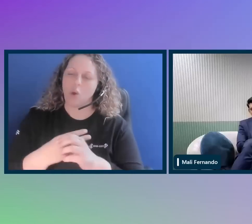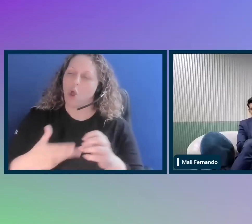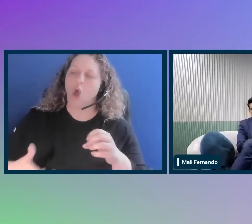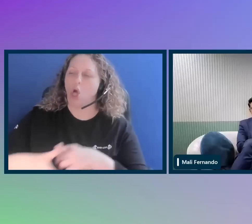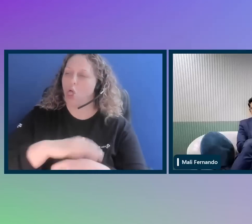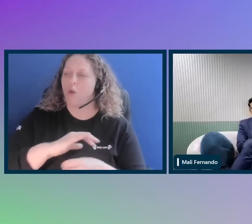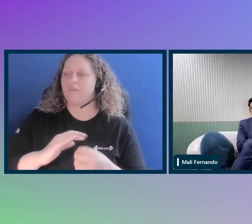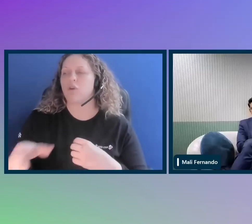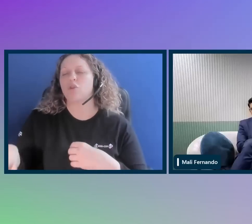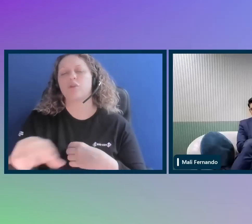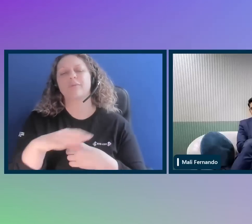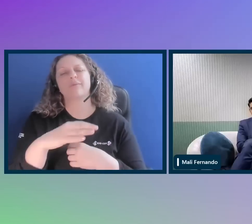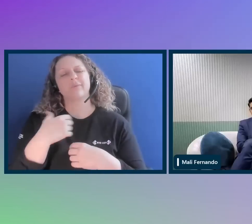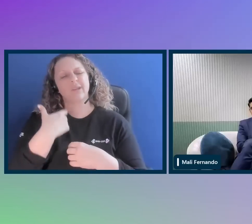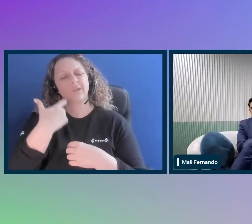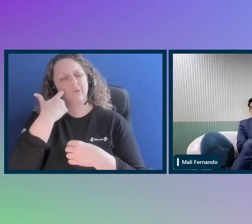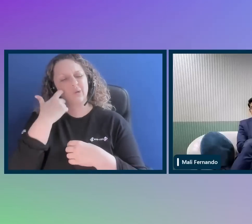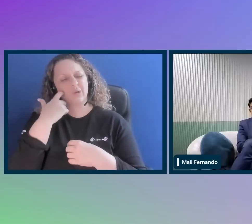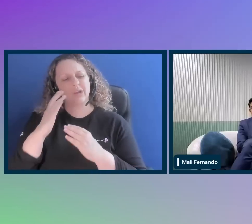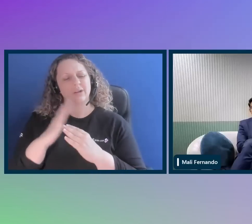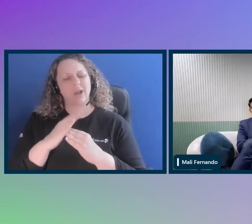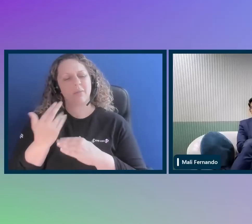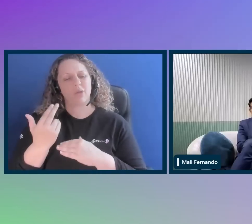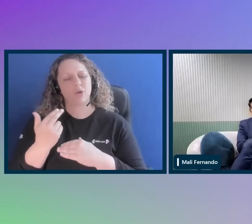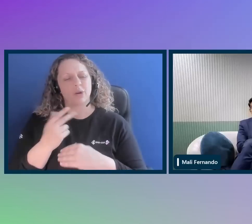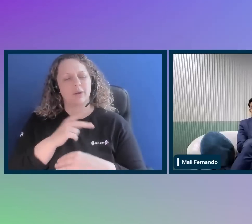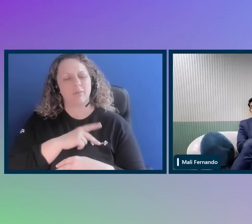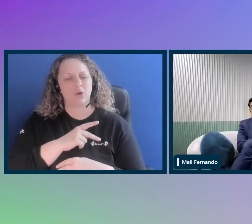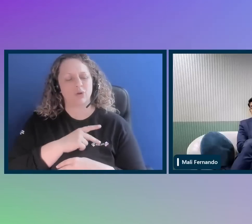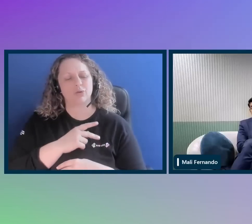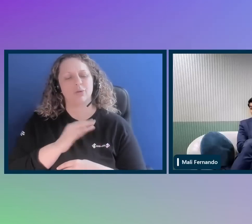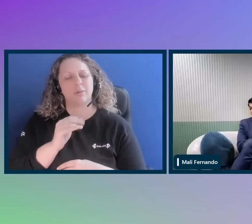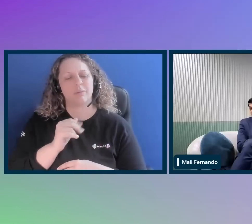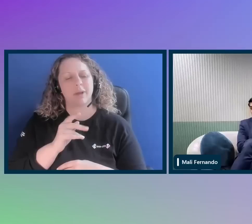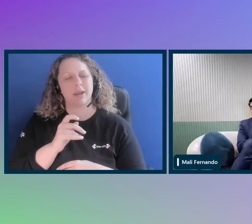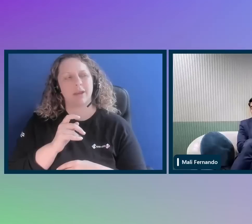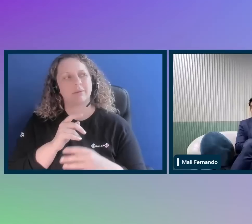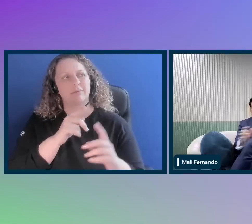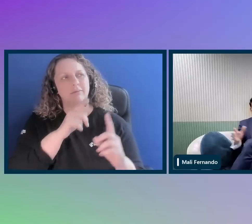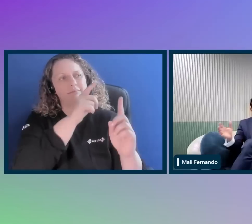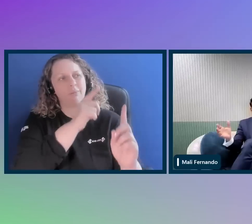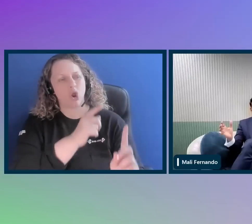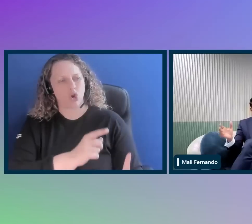was in our top 13 personal banking markets, we looked at how good are we, right?